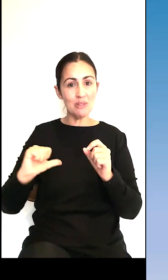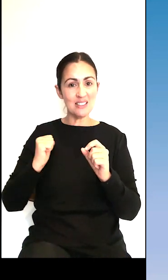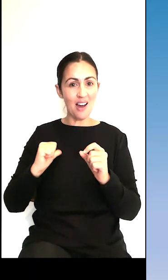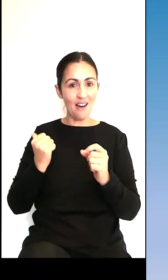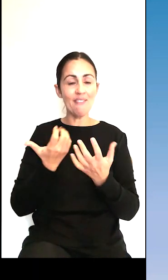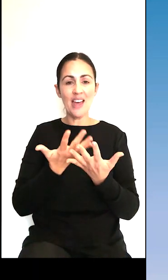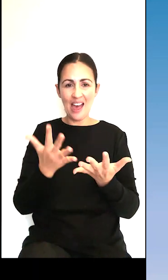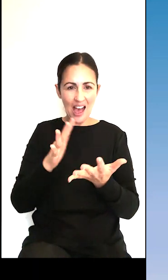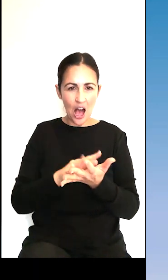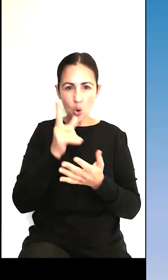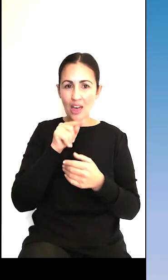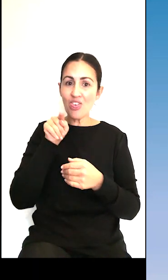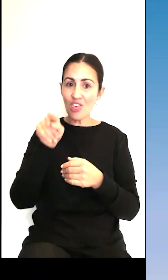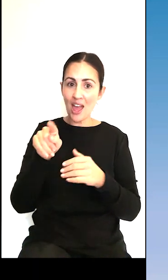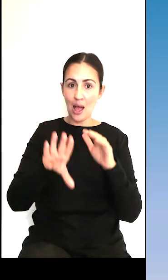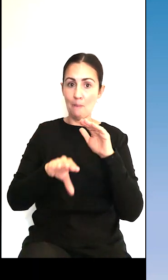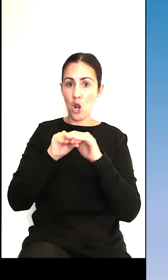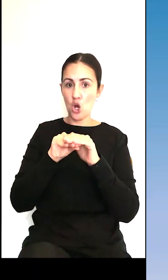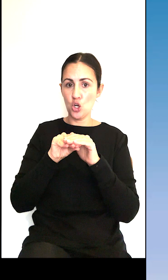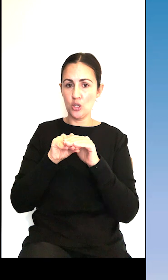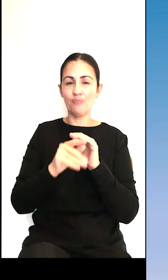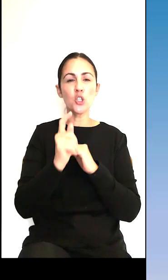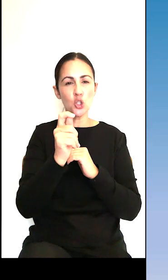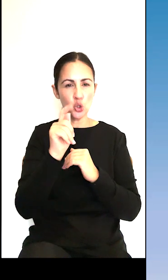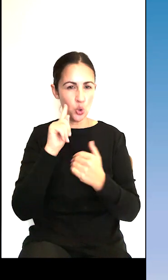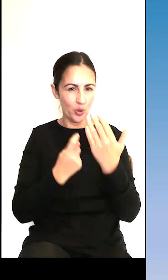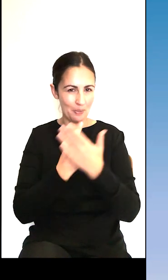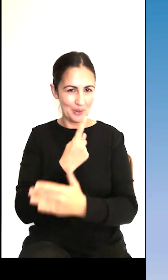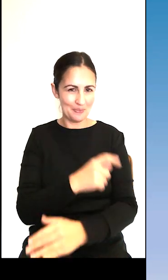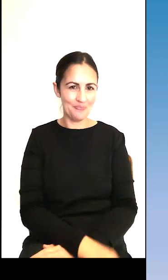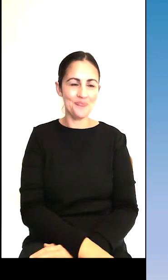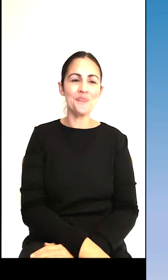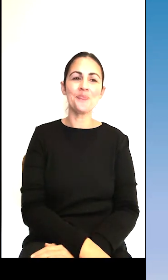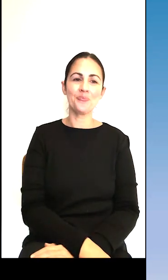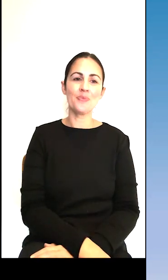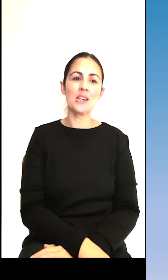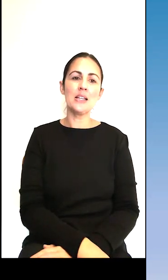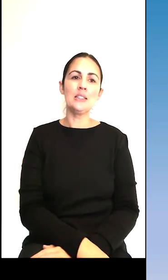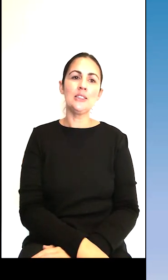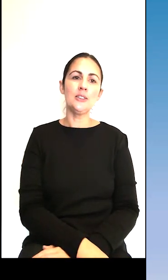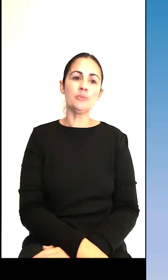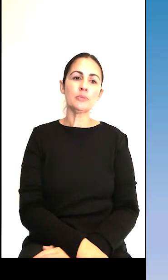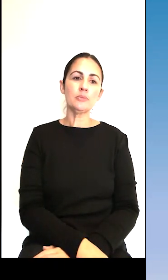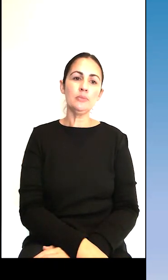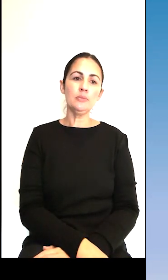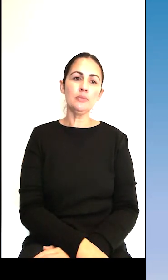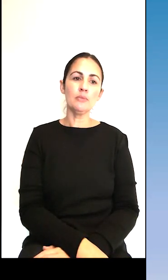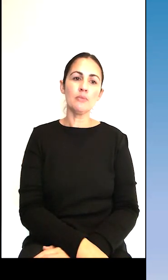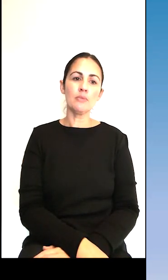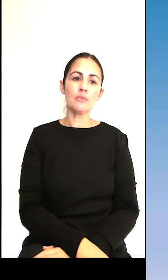upload that on their behalf. And, and that is coming soon. In terms of making it accessible,